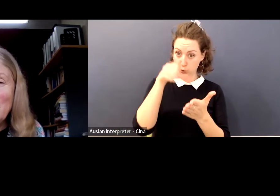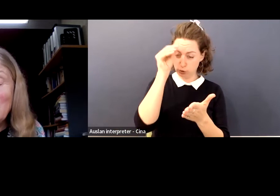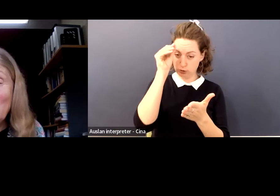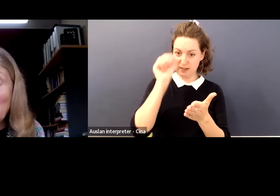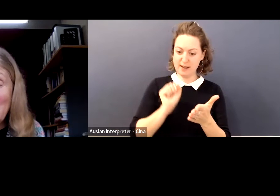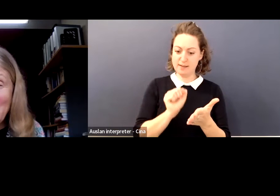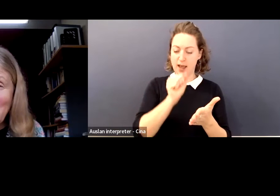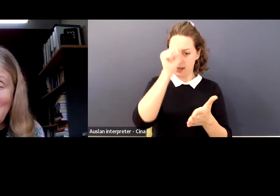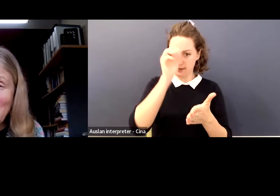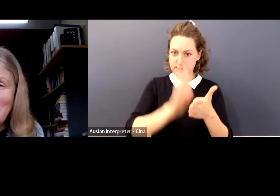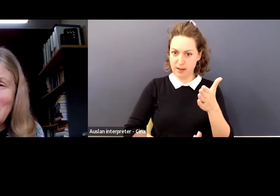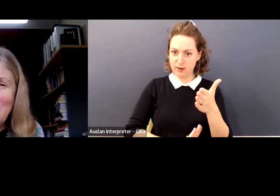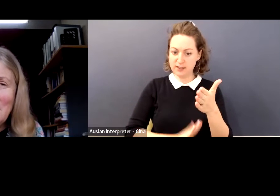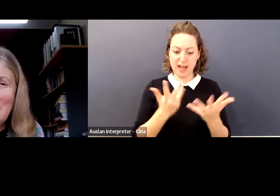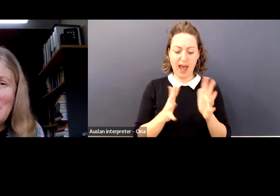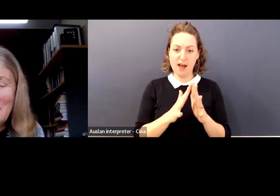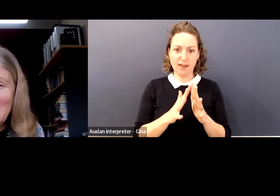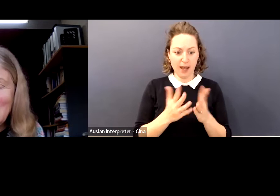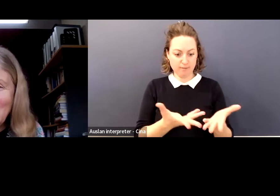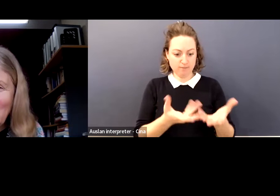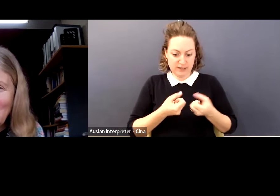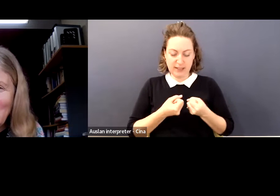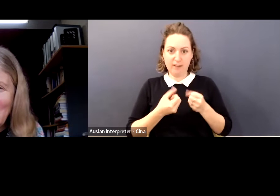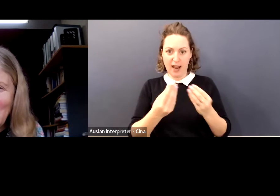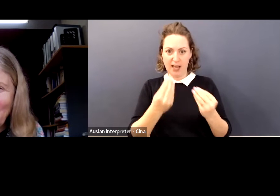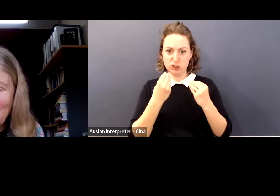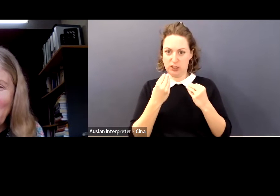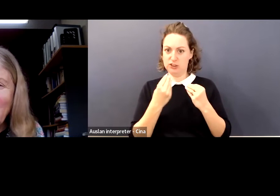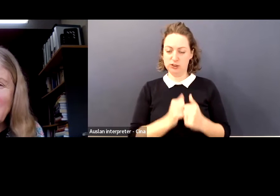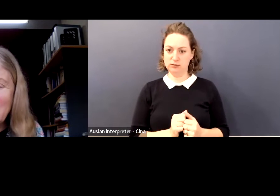first of all their education has been, and then any intervention that they have been provided.